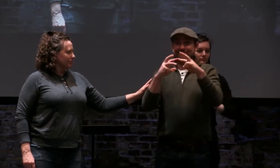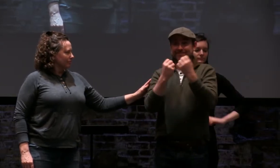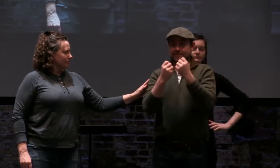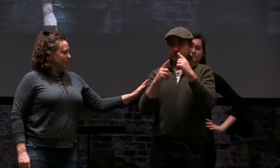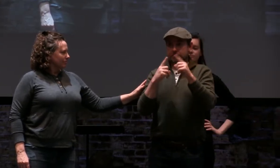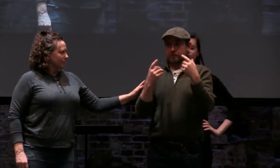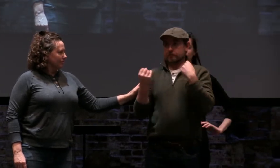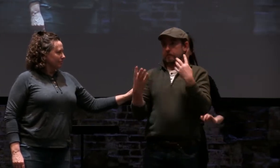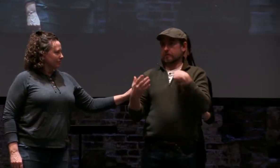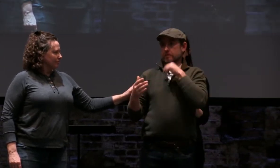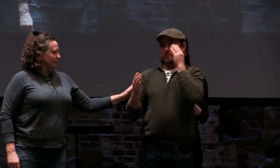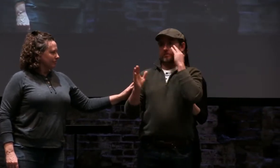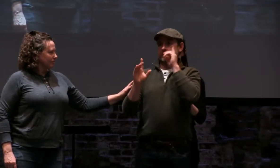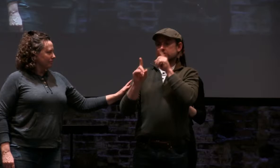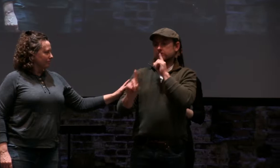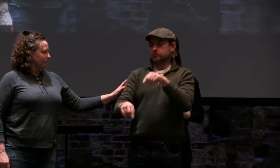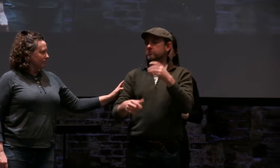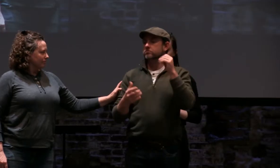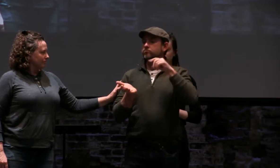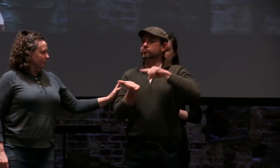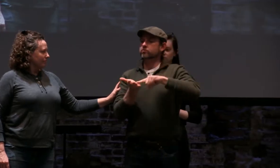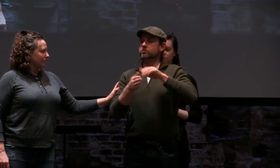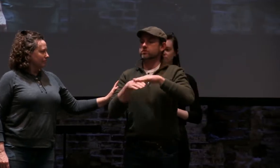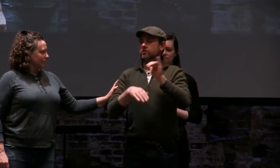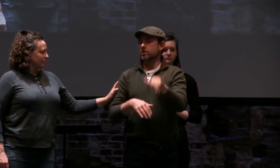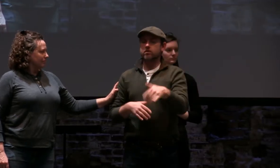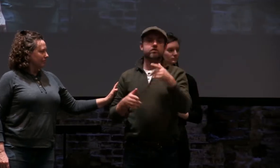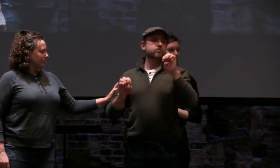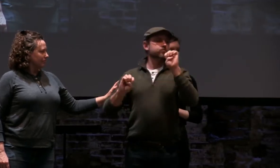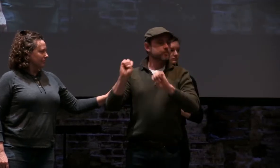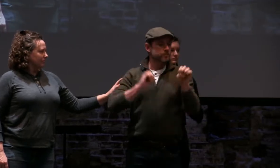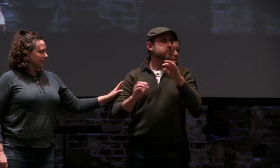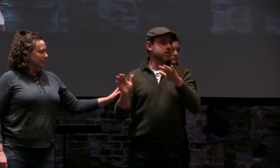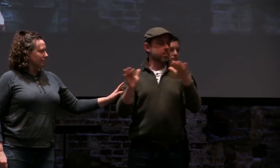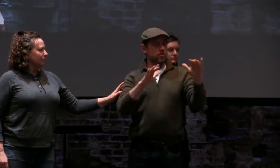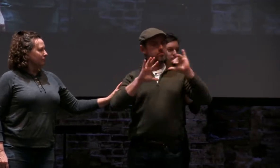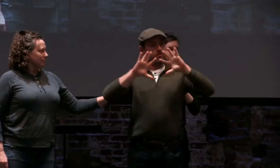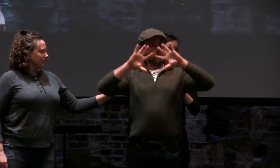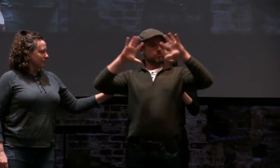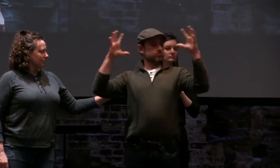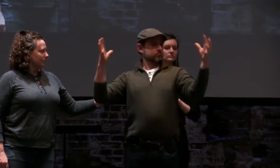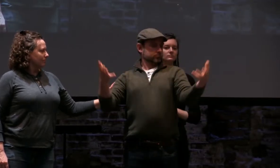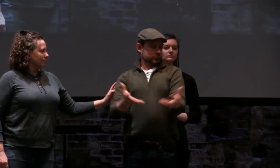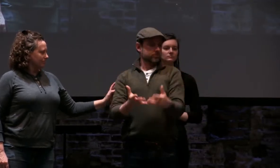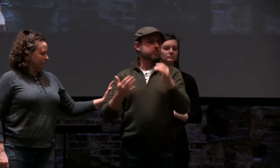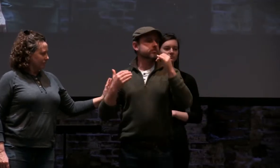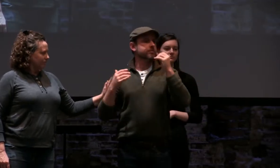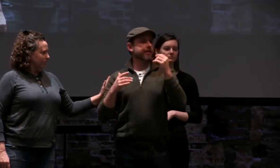We need to talk about what access really means and there's a need for education and experimentation.